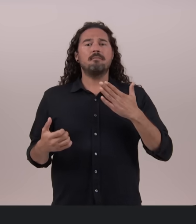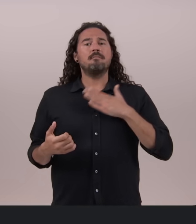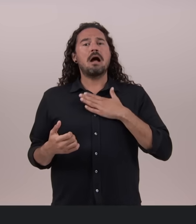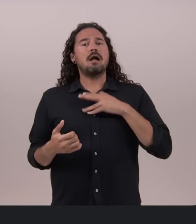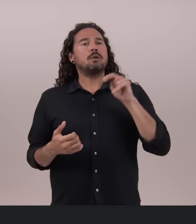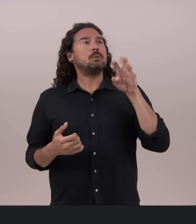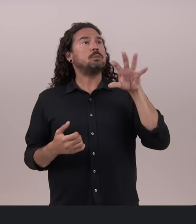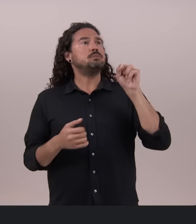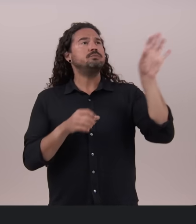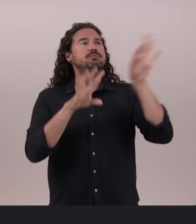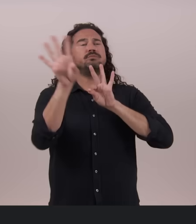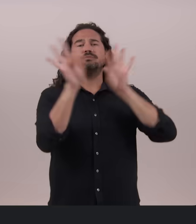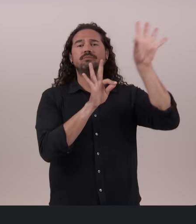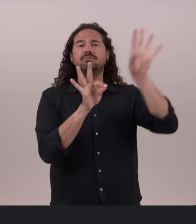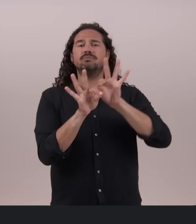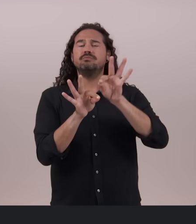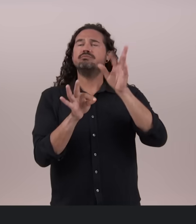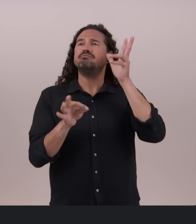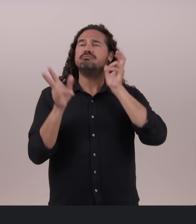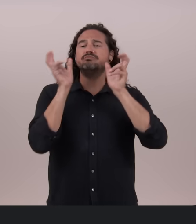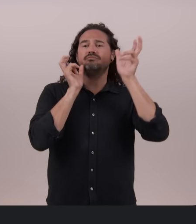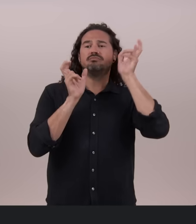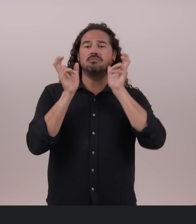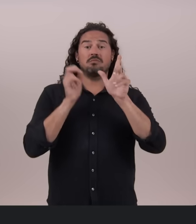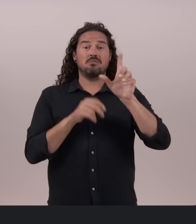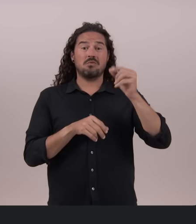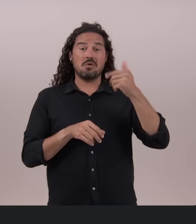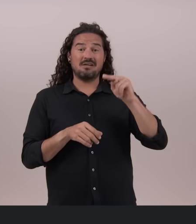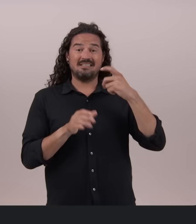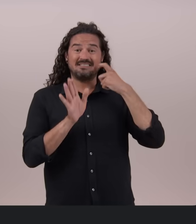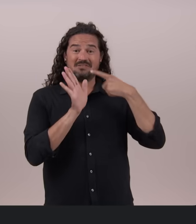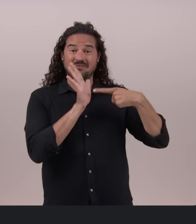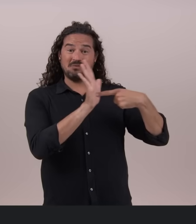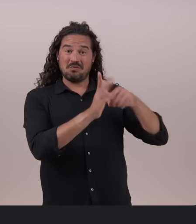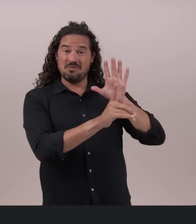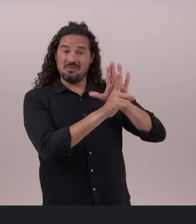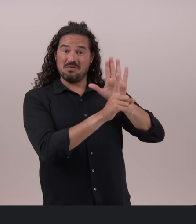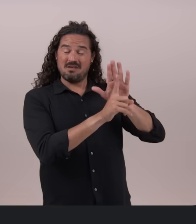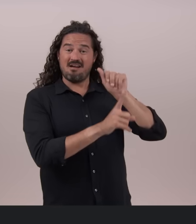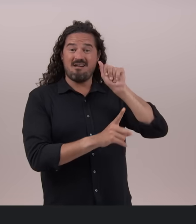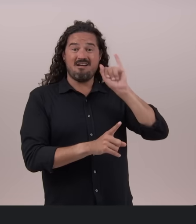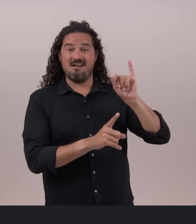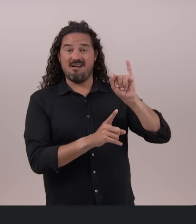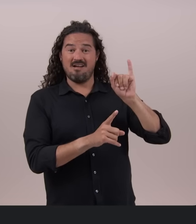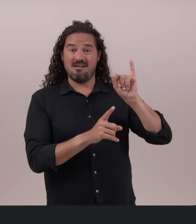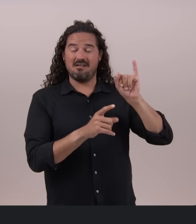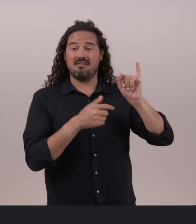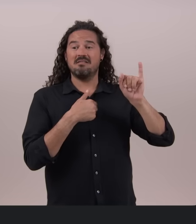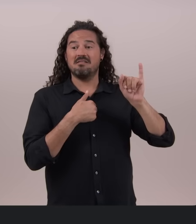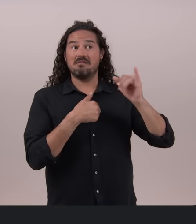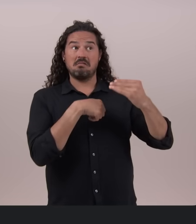and it's not just because Logan just showed us what his AI talk radio agent can do. Okay, maybe.